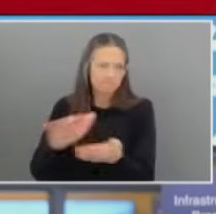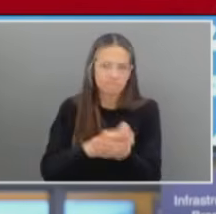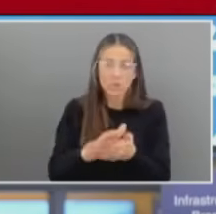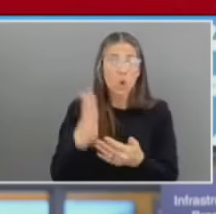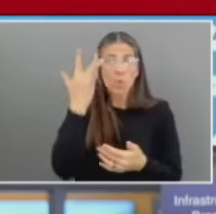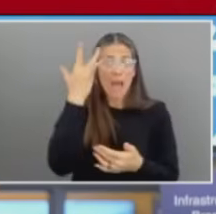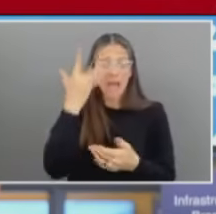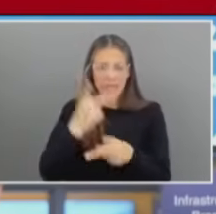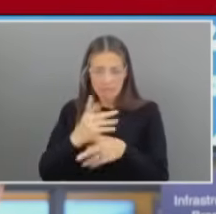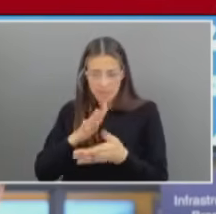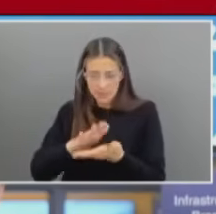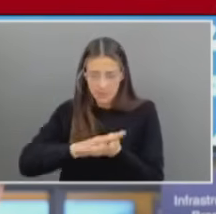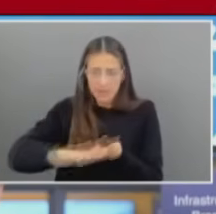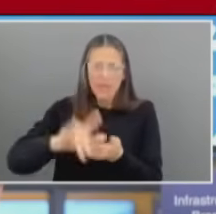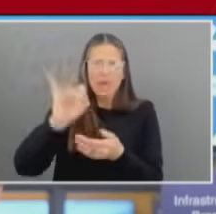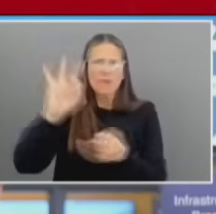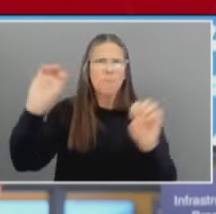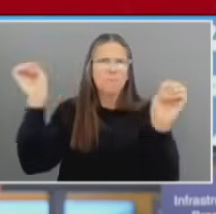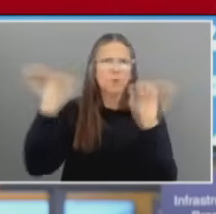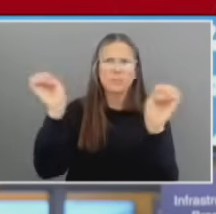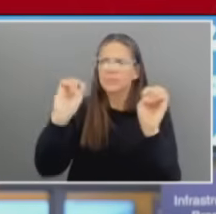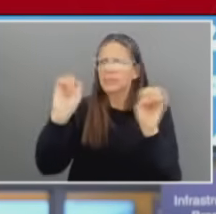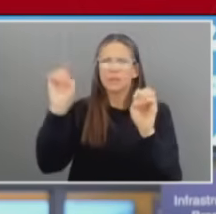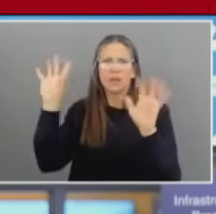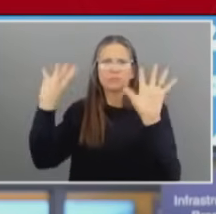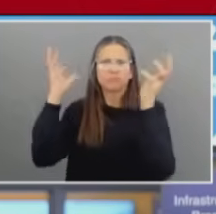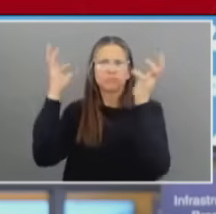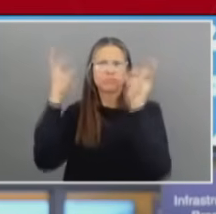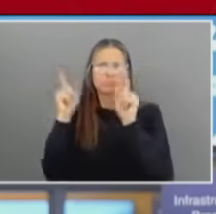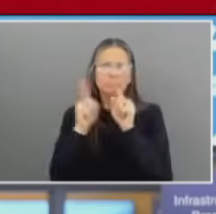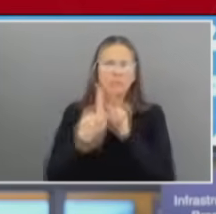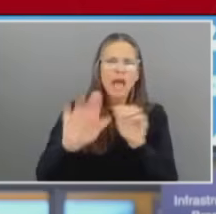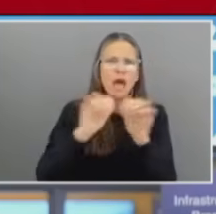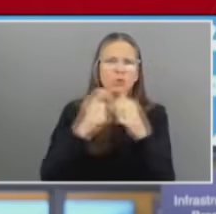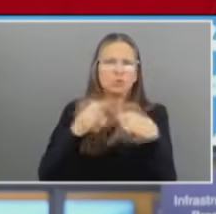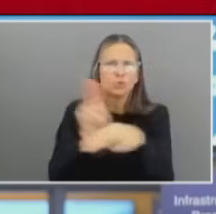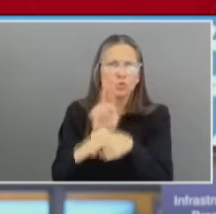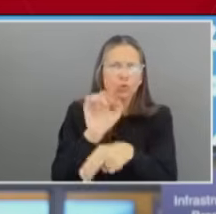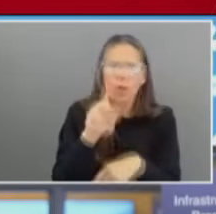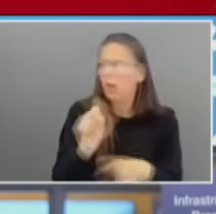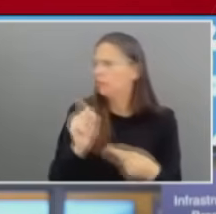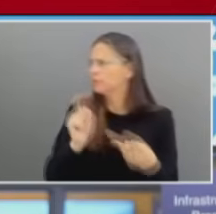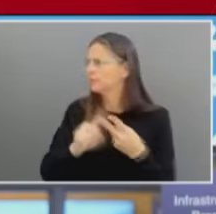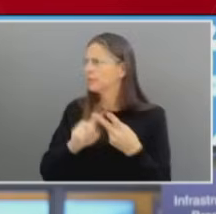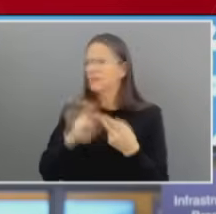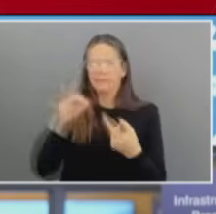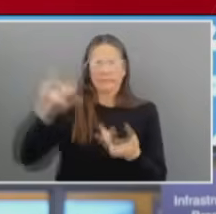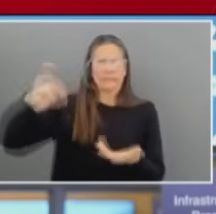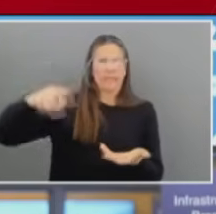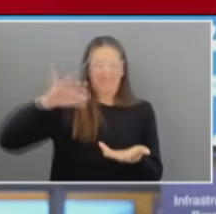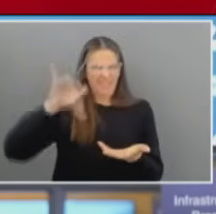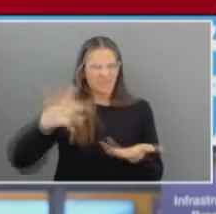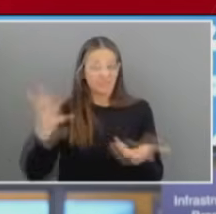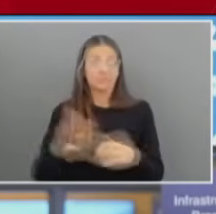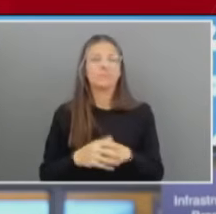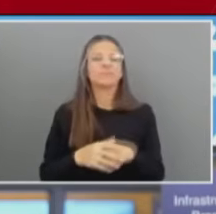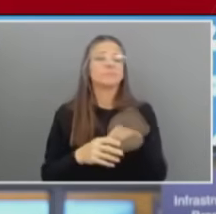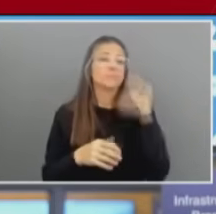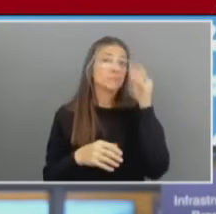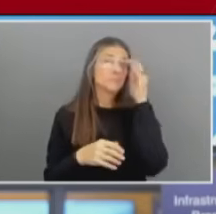WE’RE WORKING TO KEEP PRIORITY ROUTES PASSABLE FOR EMERGENCY RESPONDERS AND FOR CRITICAL TRAVEL.